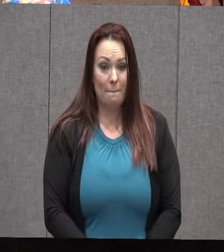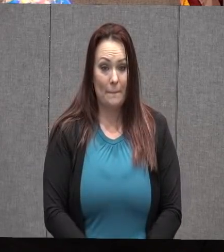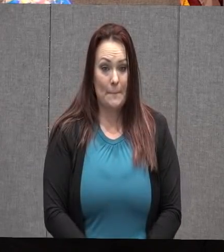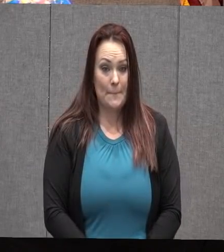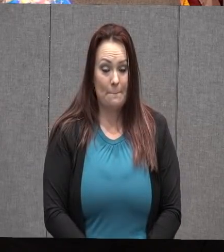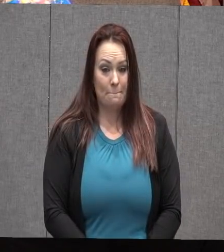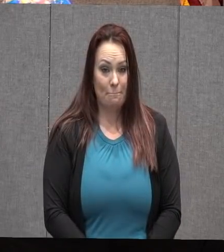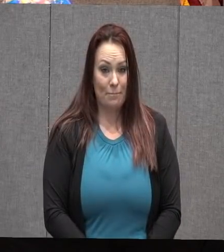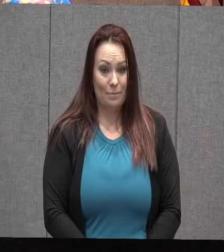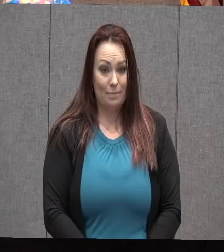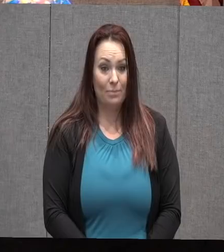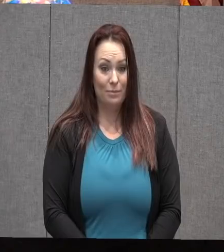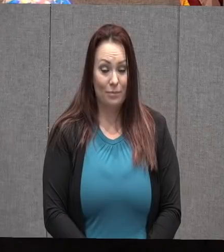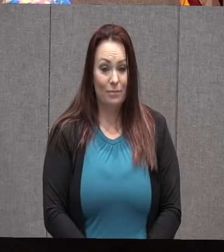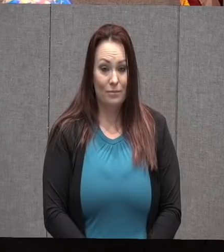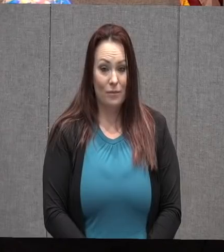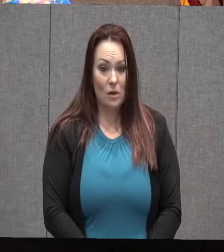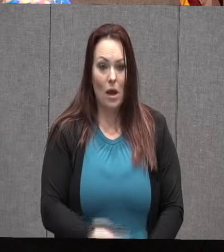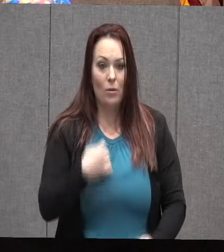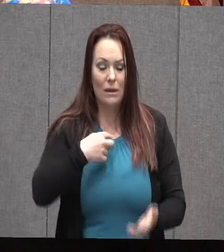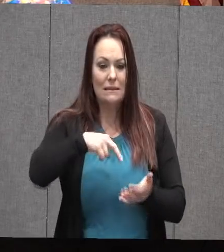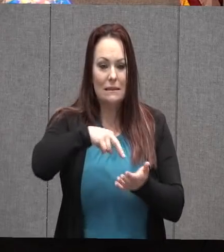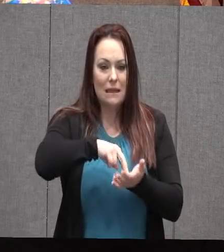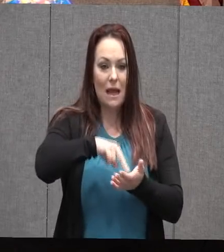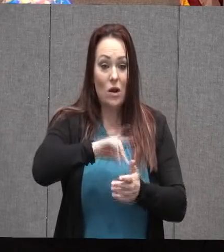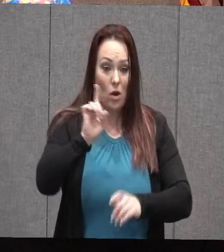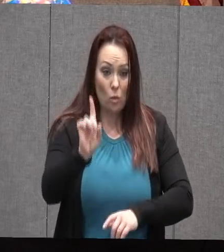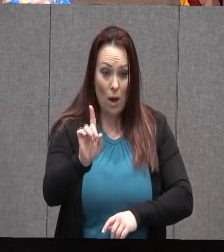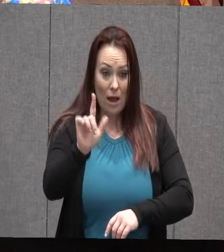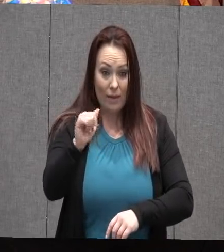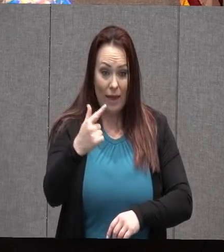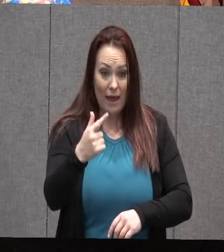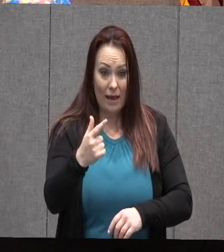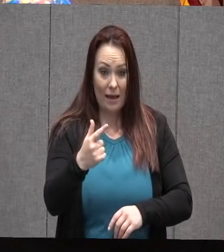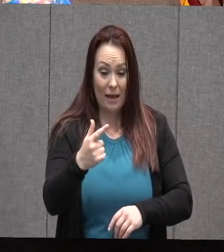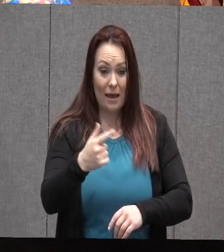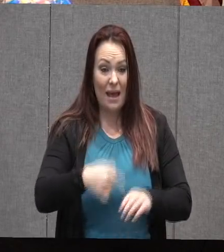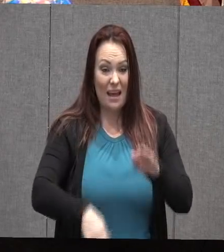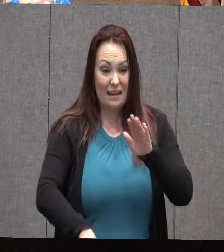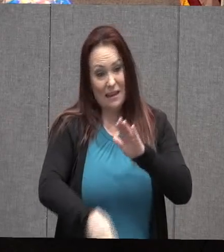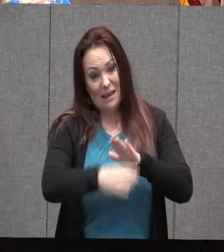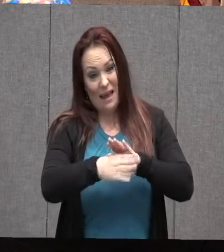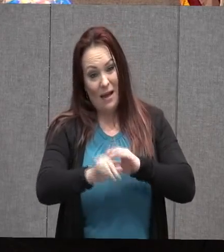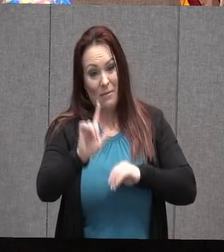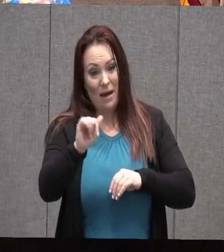Okay, so I'm gonna stand on one leg and kick out my other leg to make the letter e.